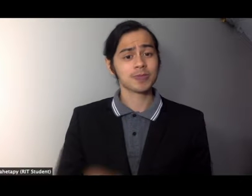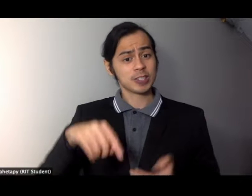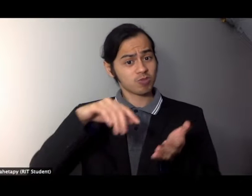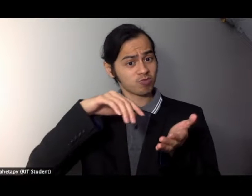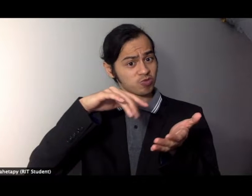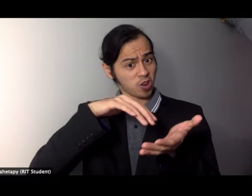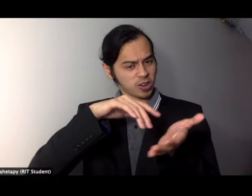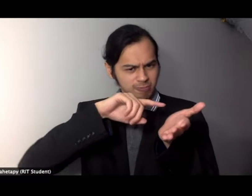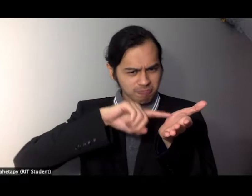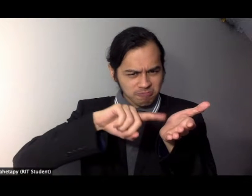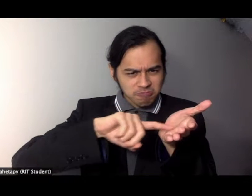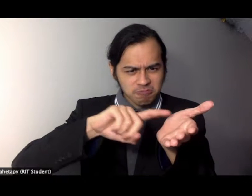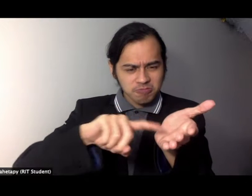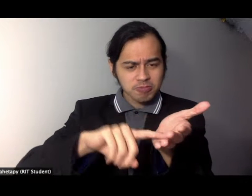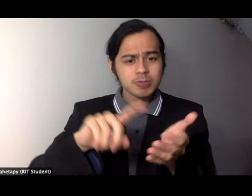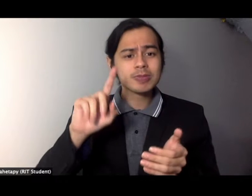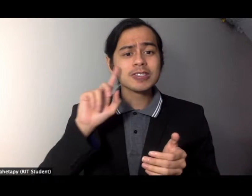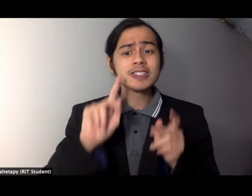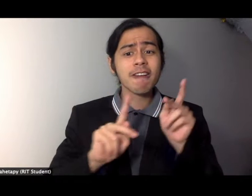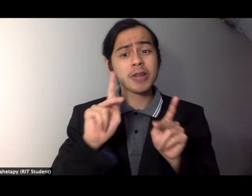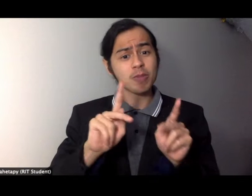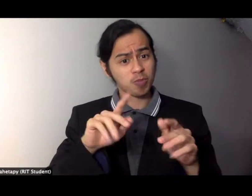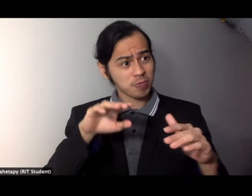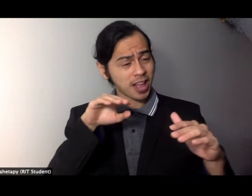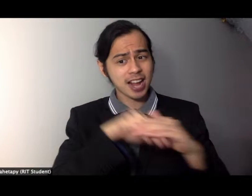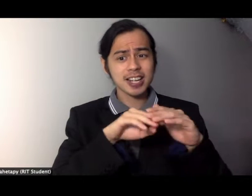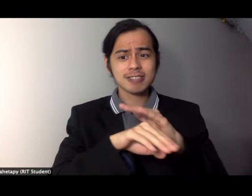This study investigated deaf individuals’ access to ...